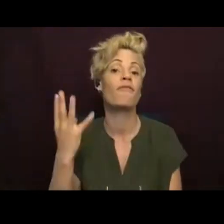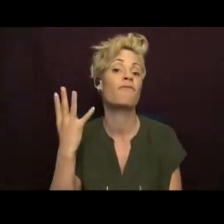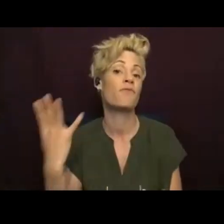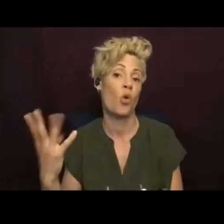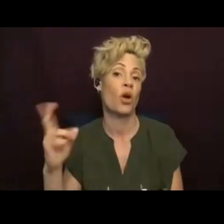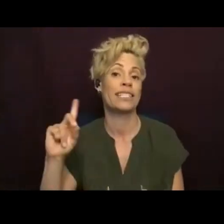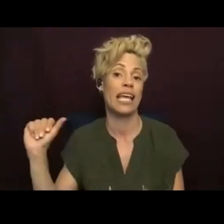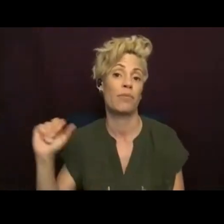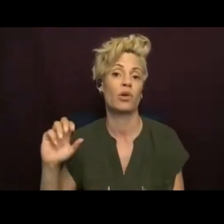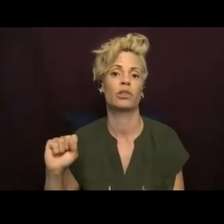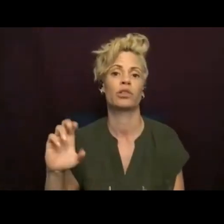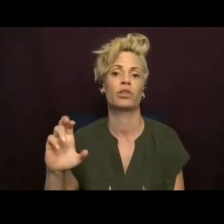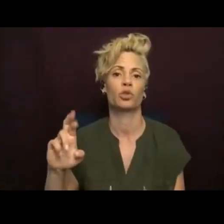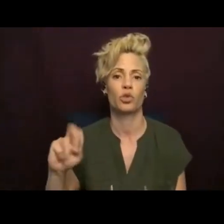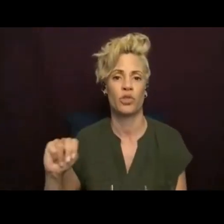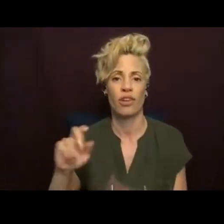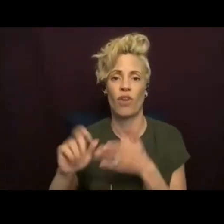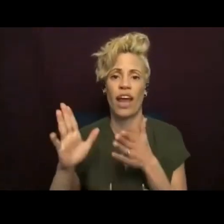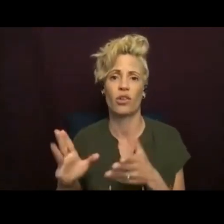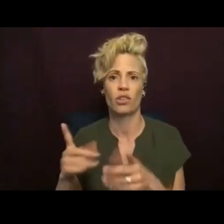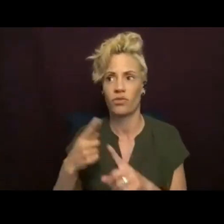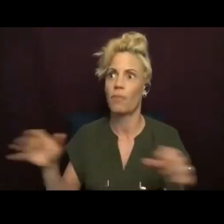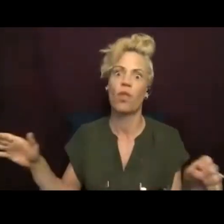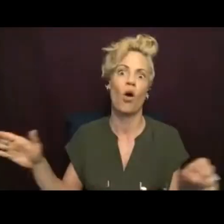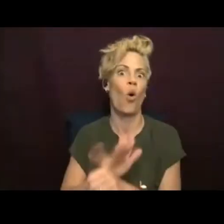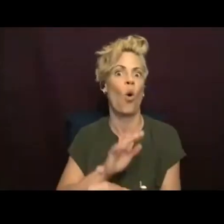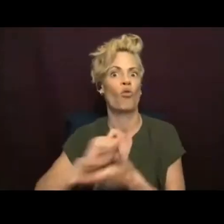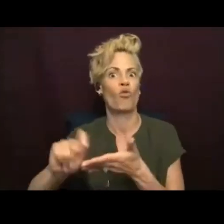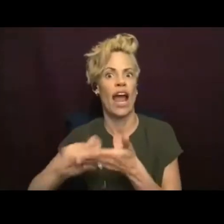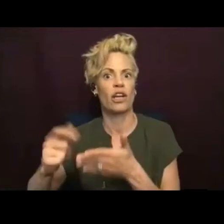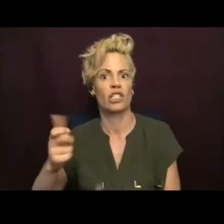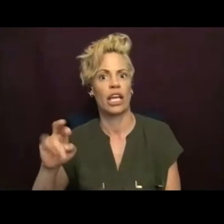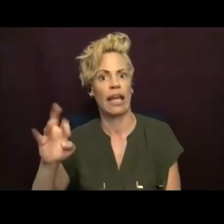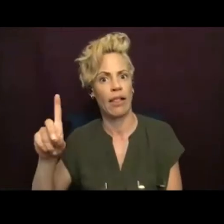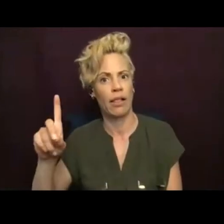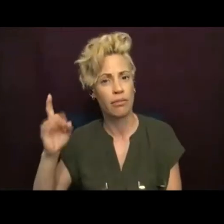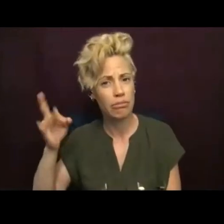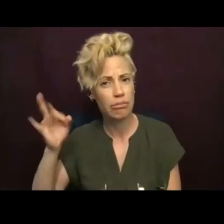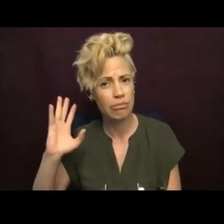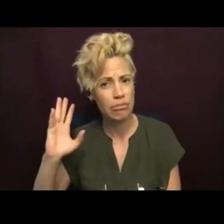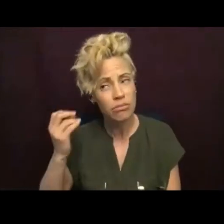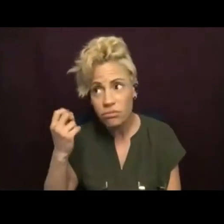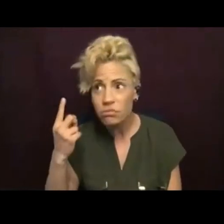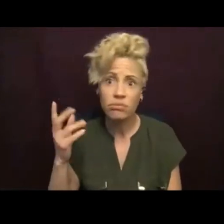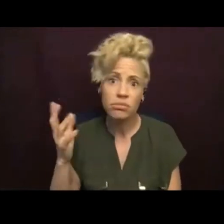in all of the Writers Guild. That's for a population of 58 million people.